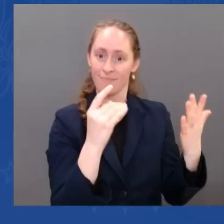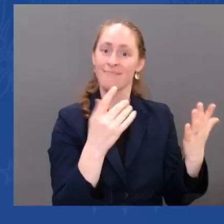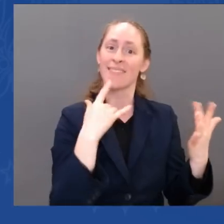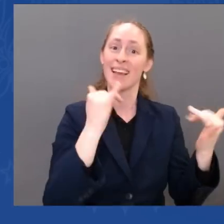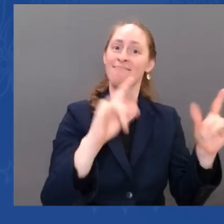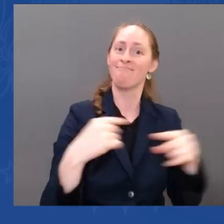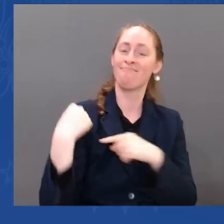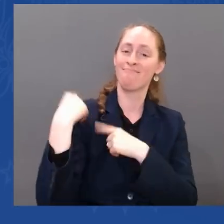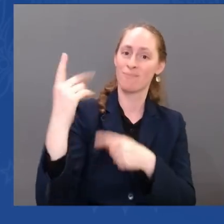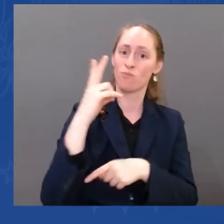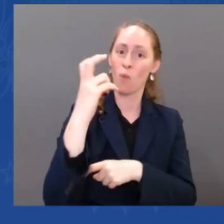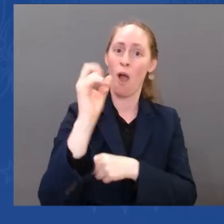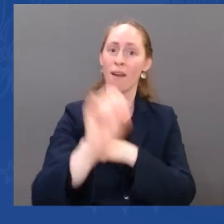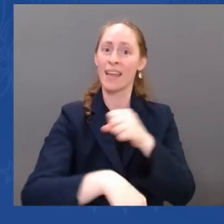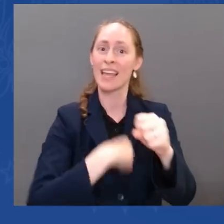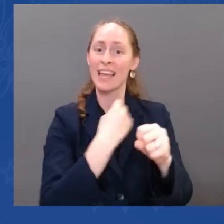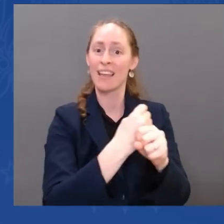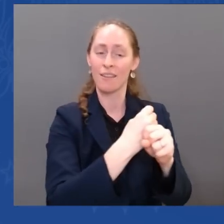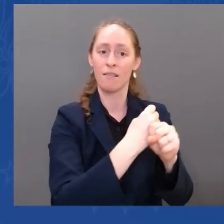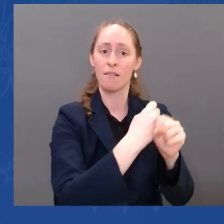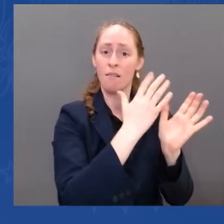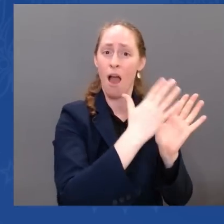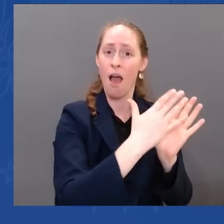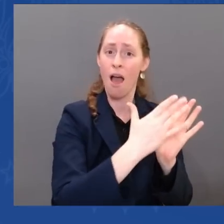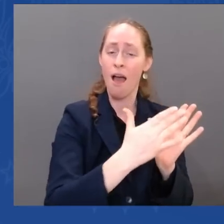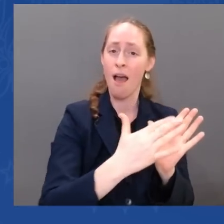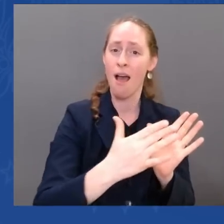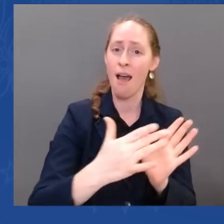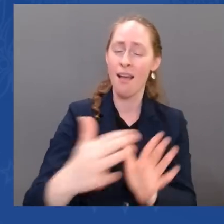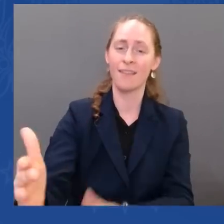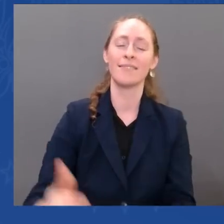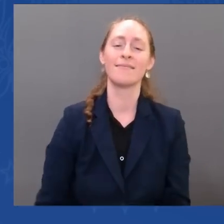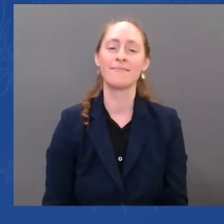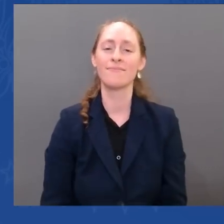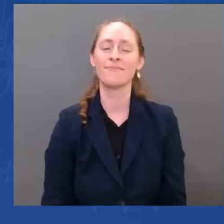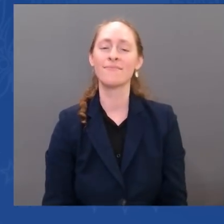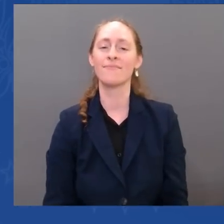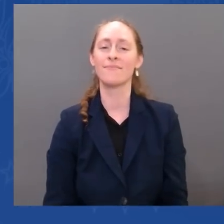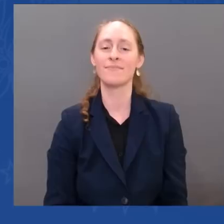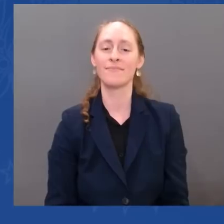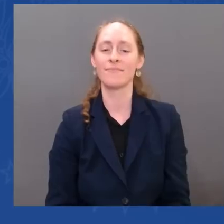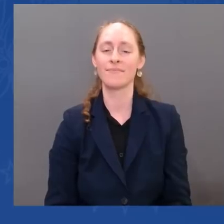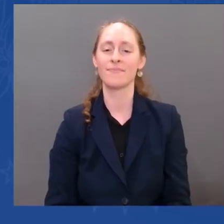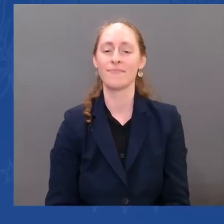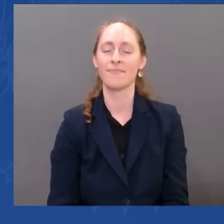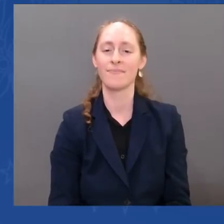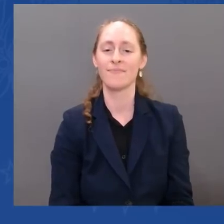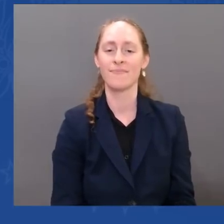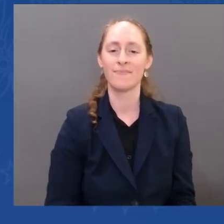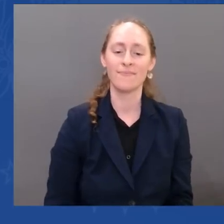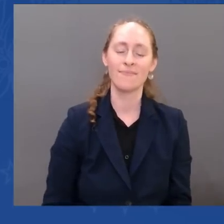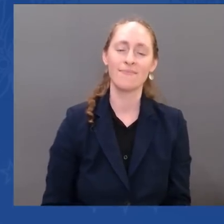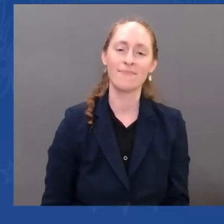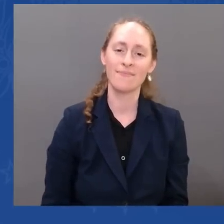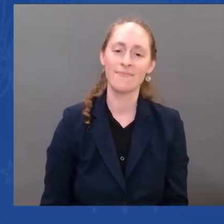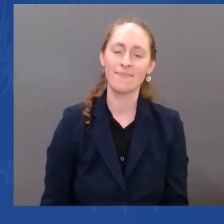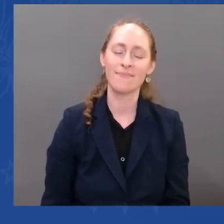to dominate their neighbors, there is only one answer:Oxi! Oxi! No! No!